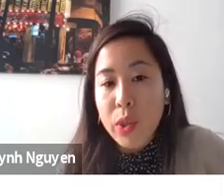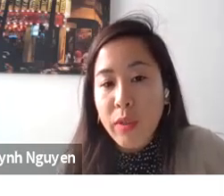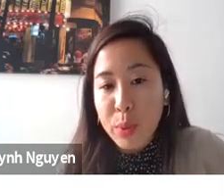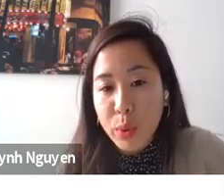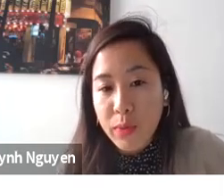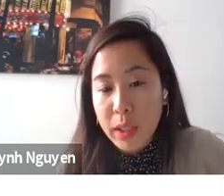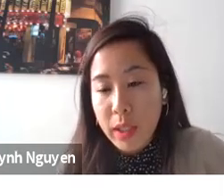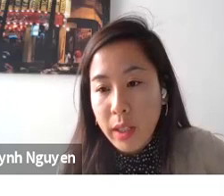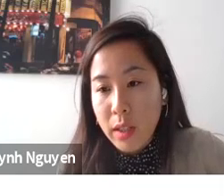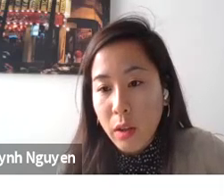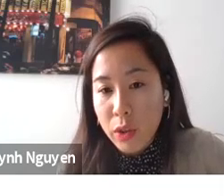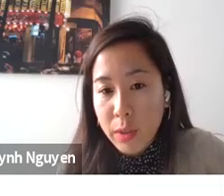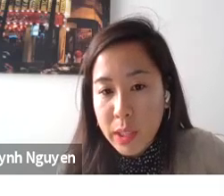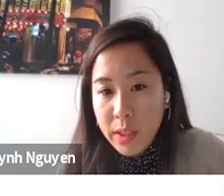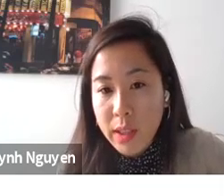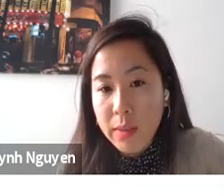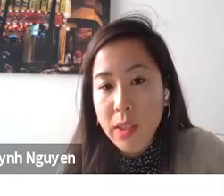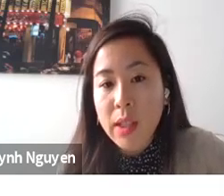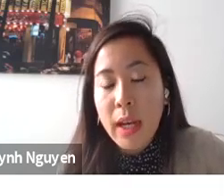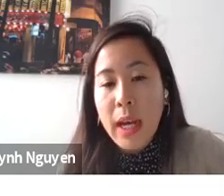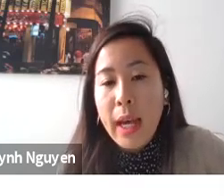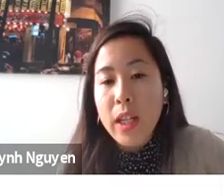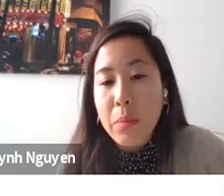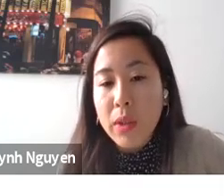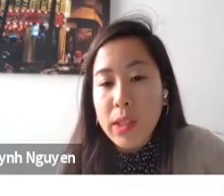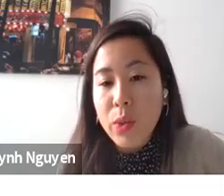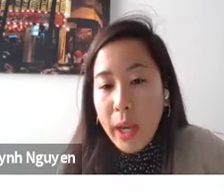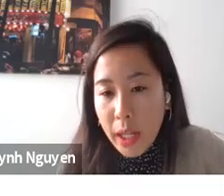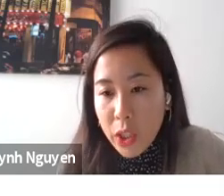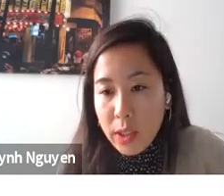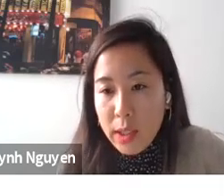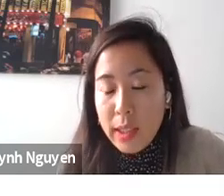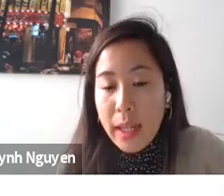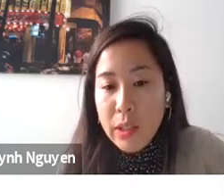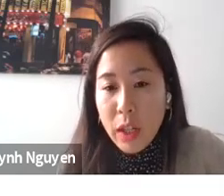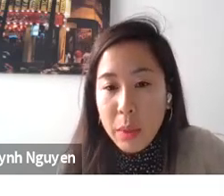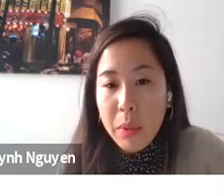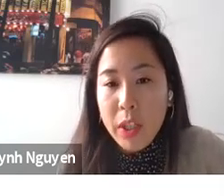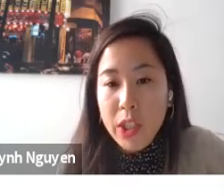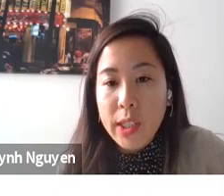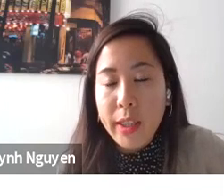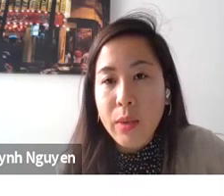to improvement in long term systems and amongst agencies and development partners